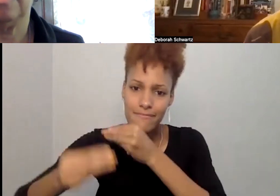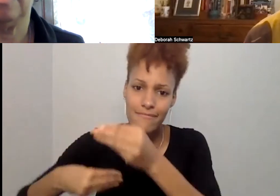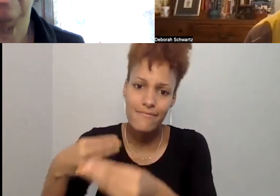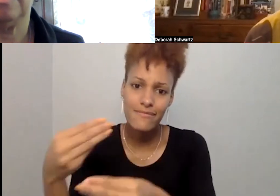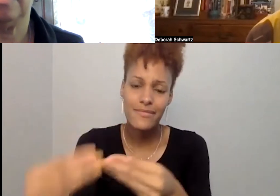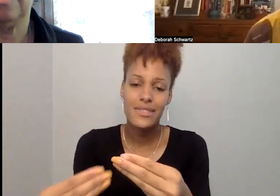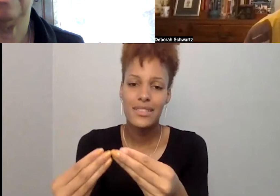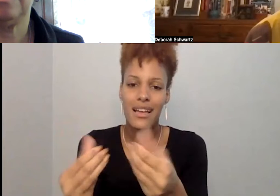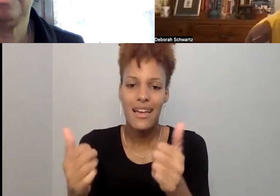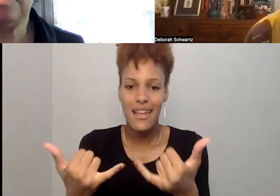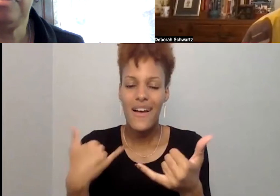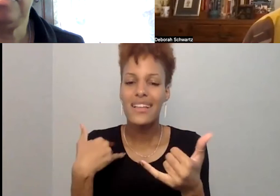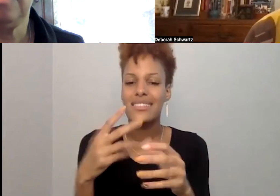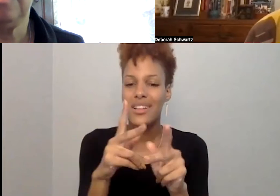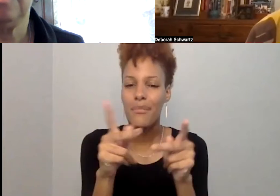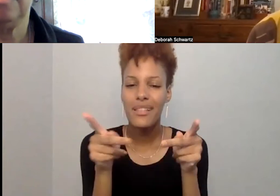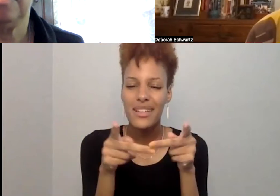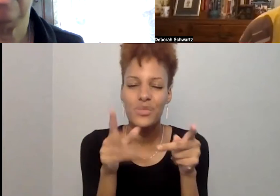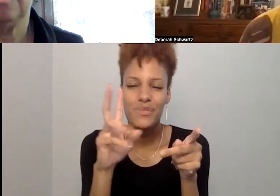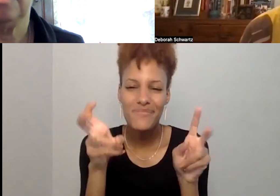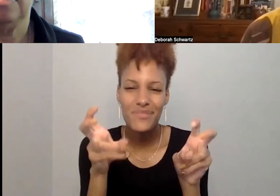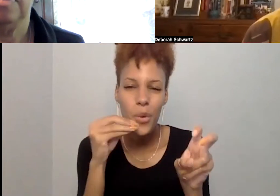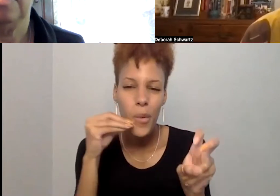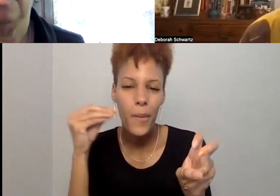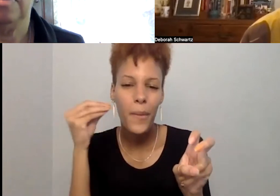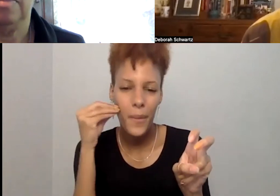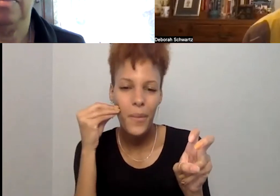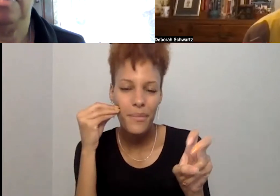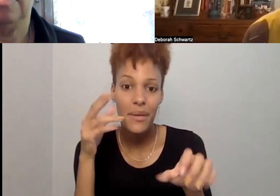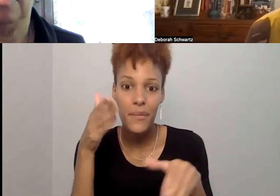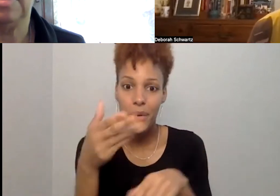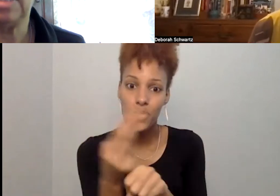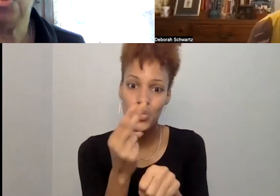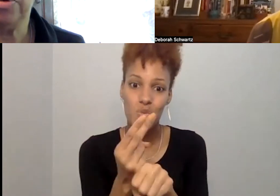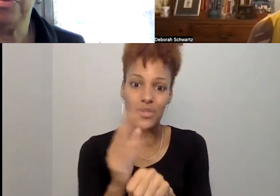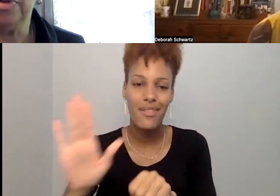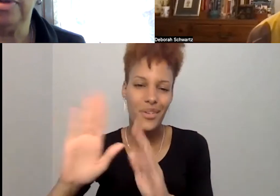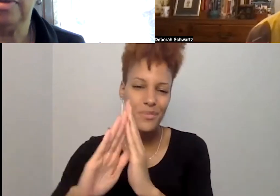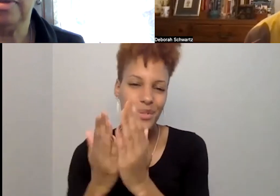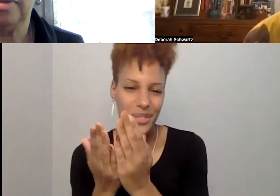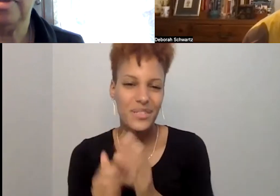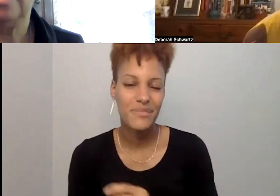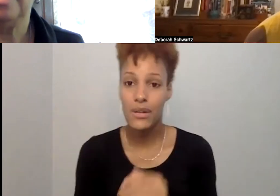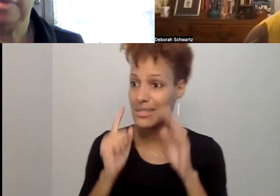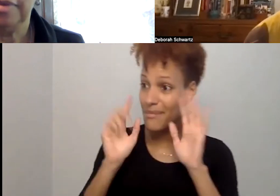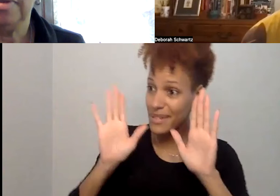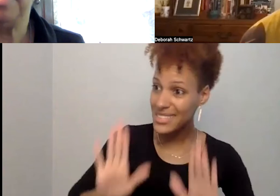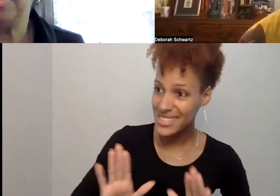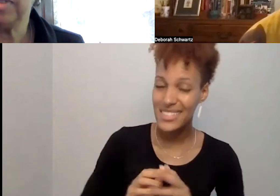place, a home, and a place that will utilize their books. That's wonderful Yeah, yeah.